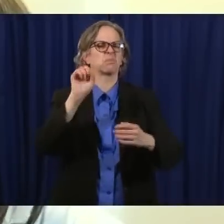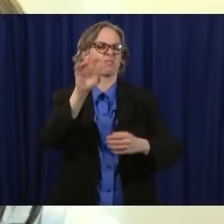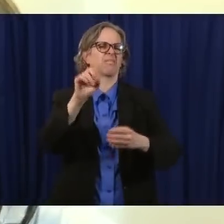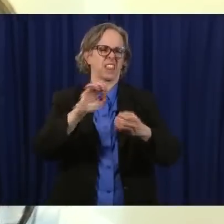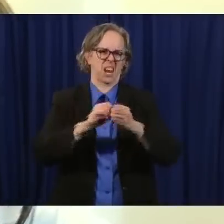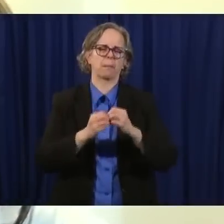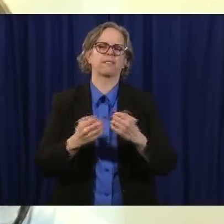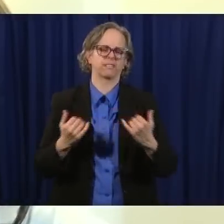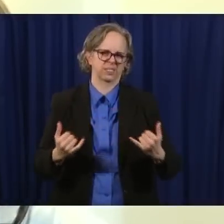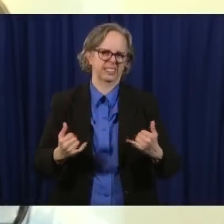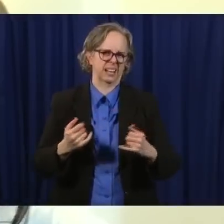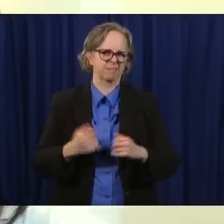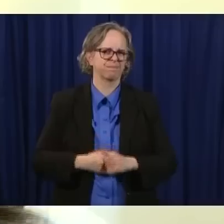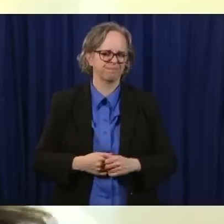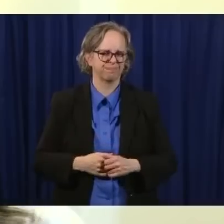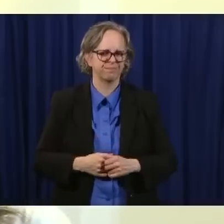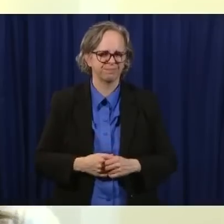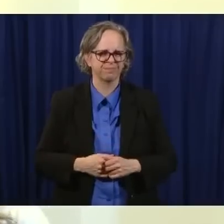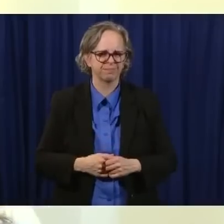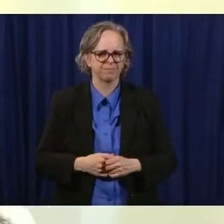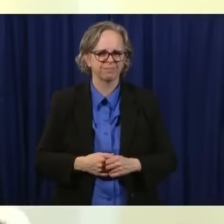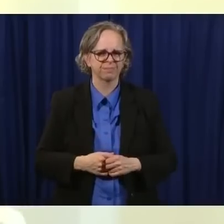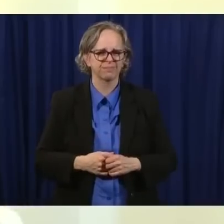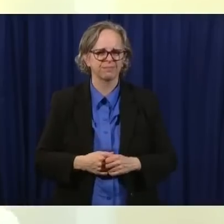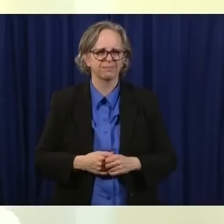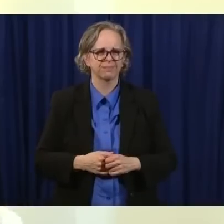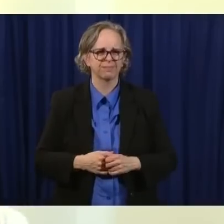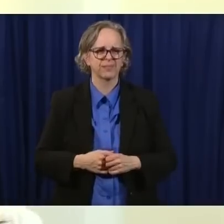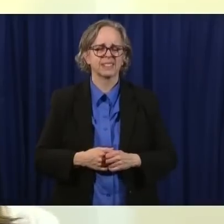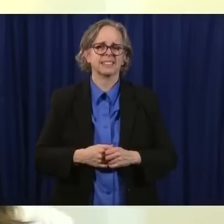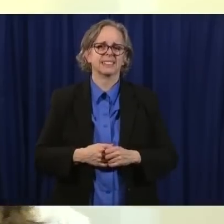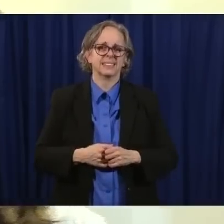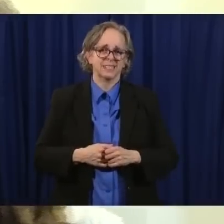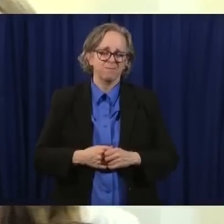DR. ACTON? HI. THANK YOU LIEUTENANT GOVERNOR AS WELL. GOOD AFTERNOON EVERYONE. I INC.